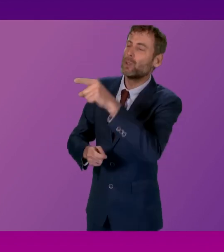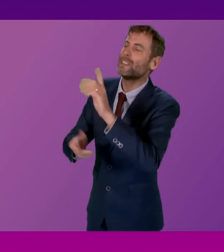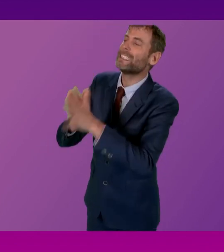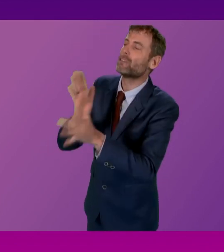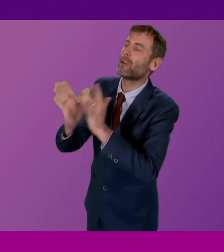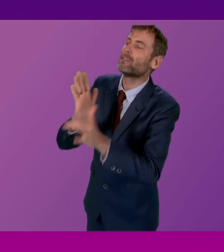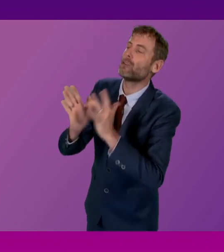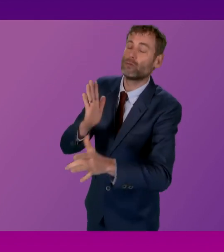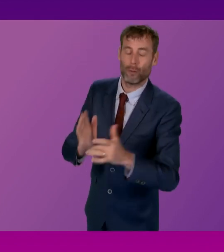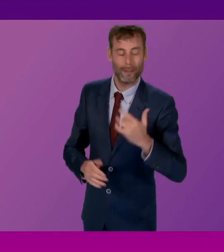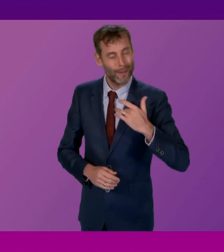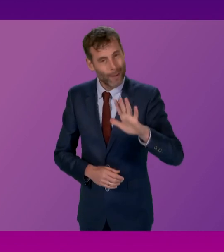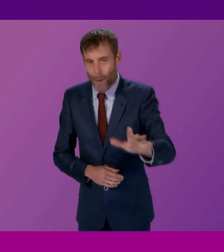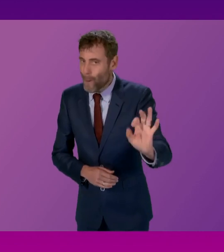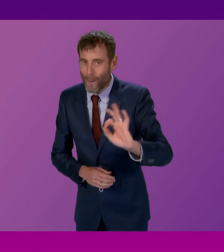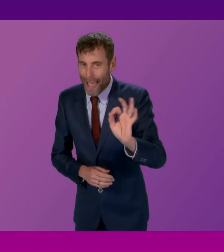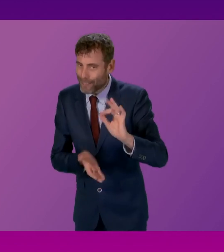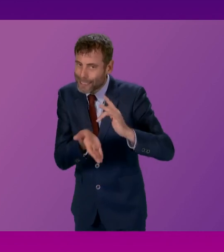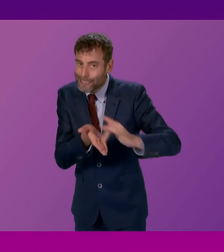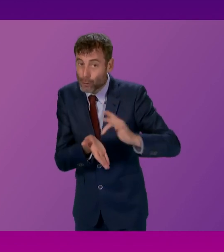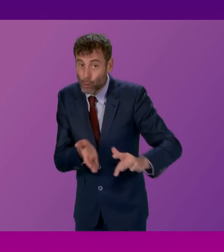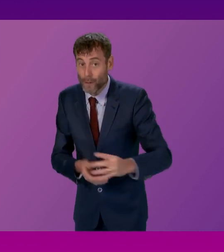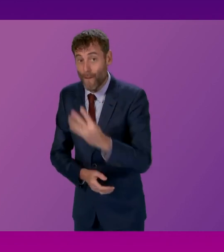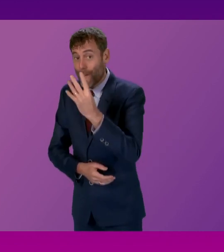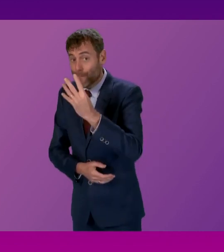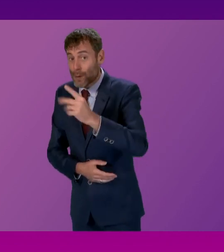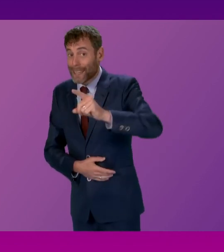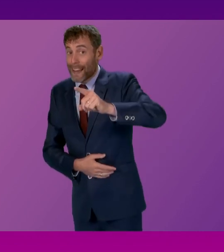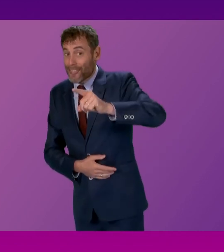We are handing them over, and they include ministers past and present.